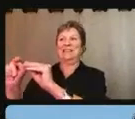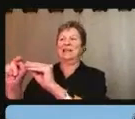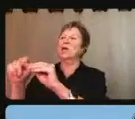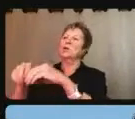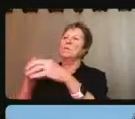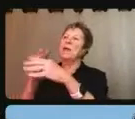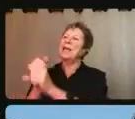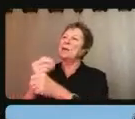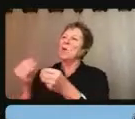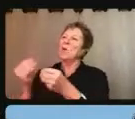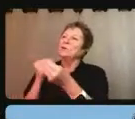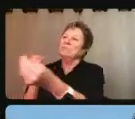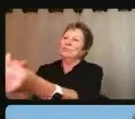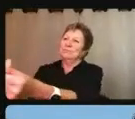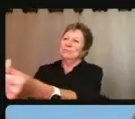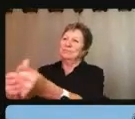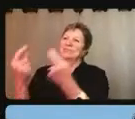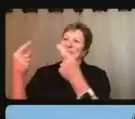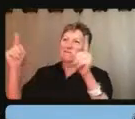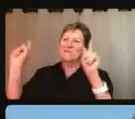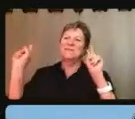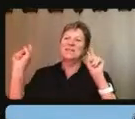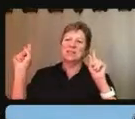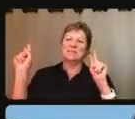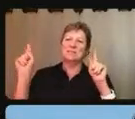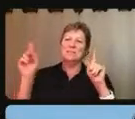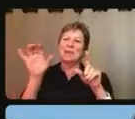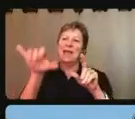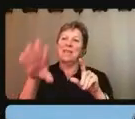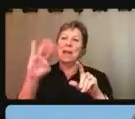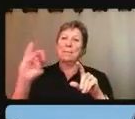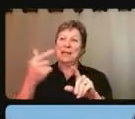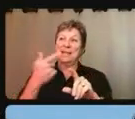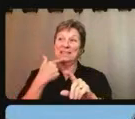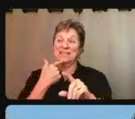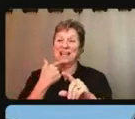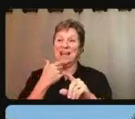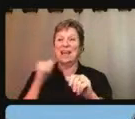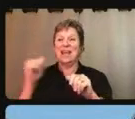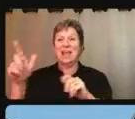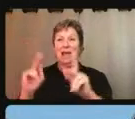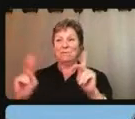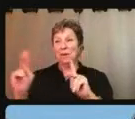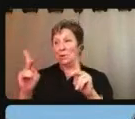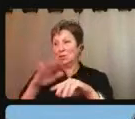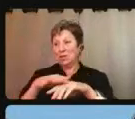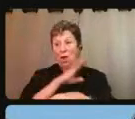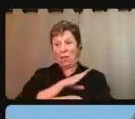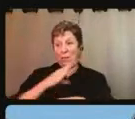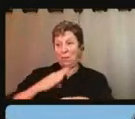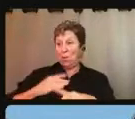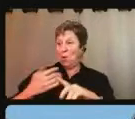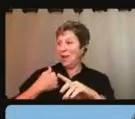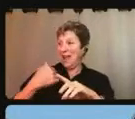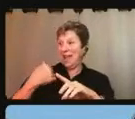PROBLEMS TO FIND A WAY TO FIX THE ISSUE MAKE IT STREAMLINE IT